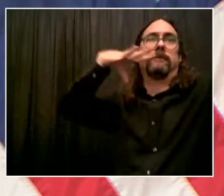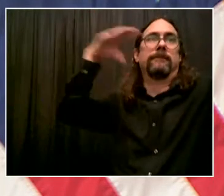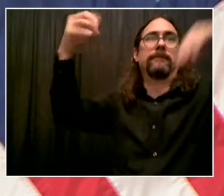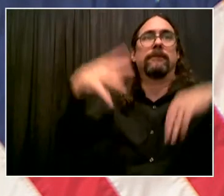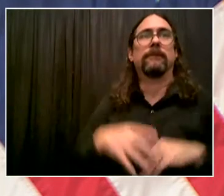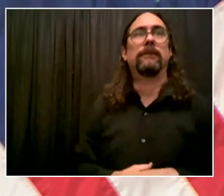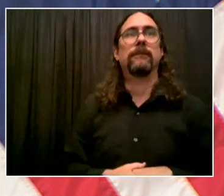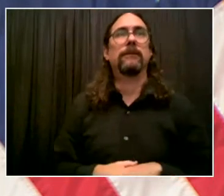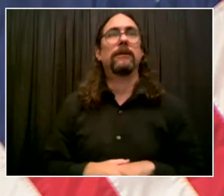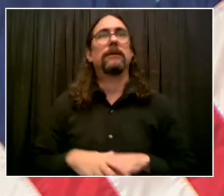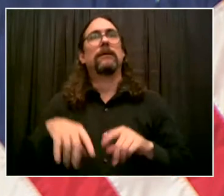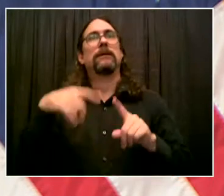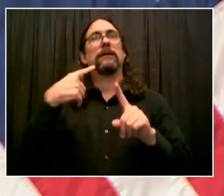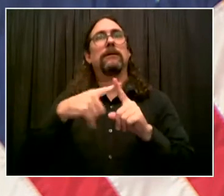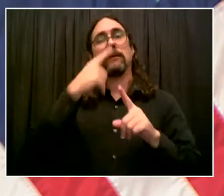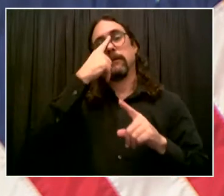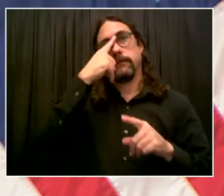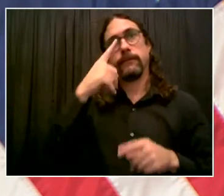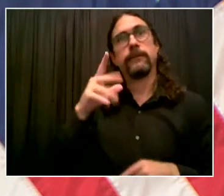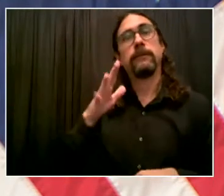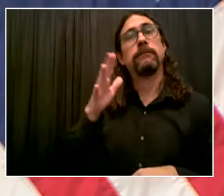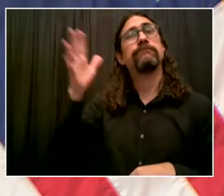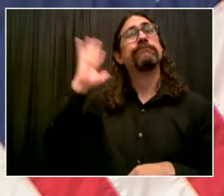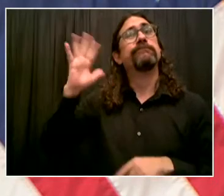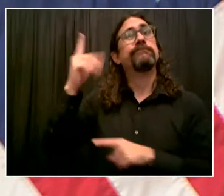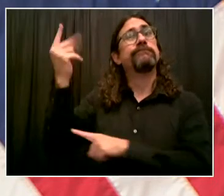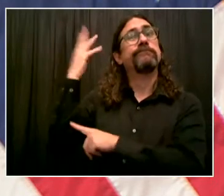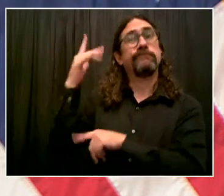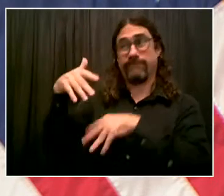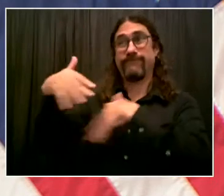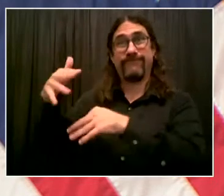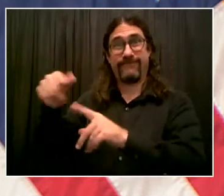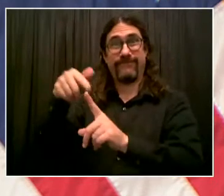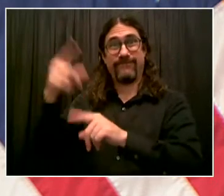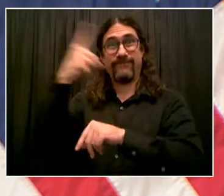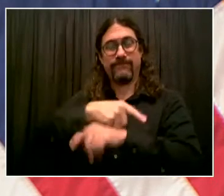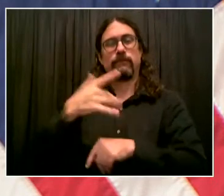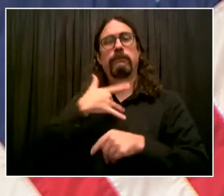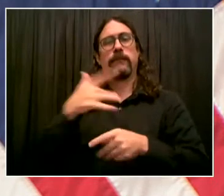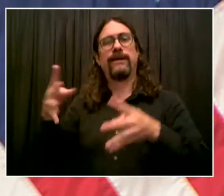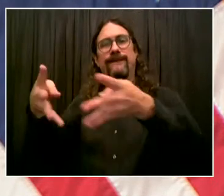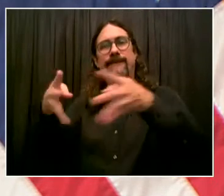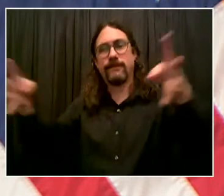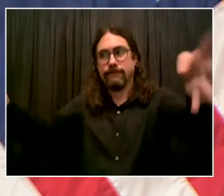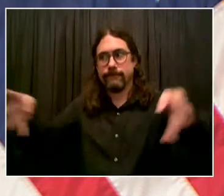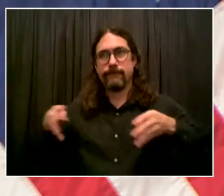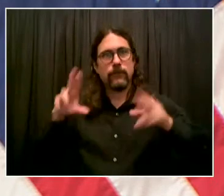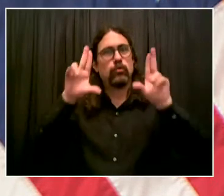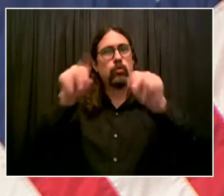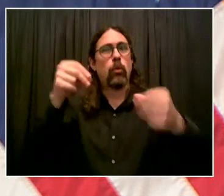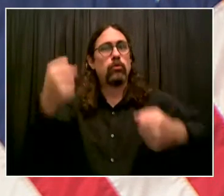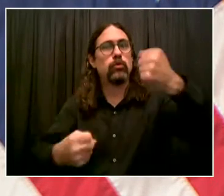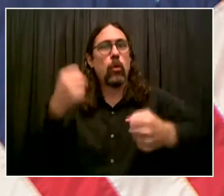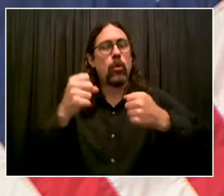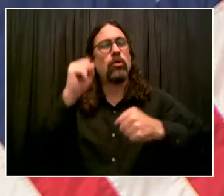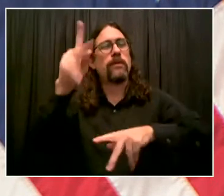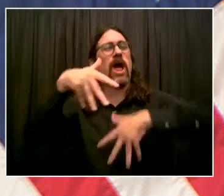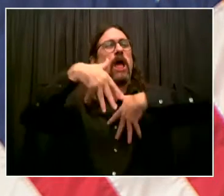ENFORCE QUALITY OF LIFE. UNDERAGE DRINKING AND NOISE AND HAZARDOUS